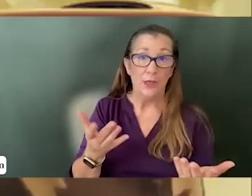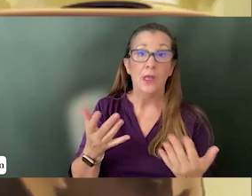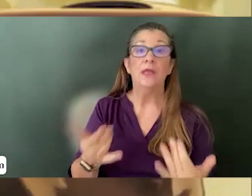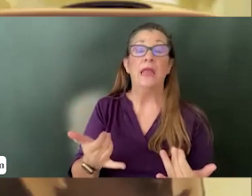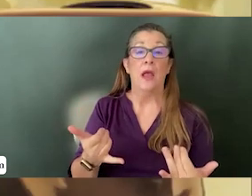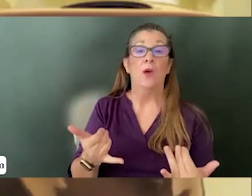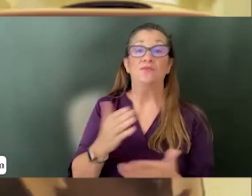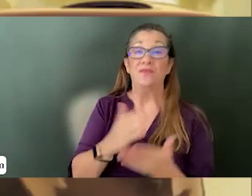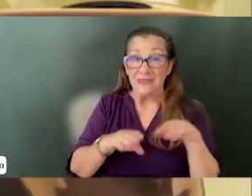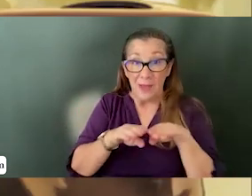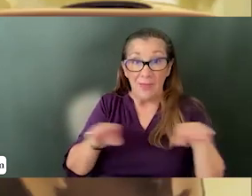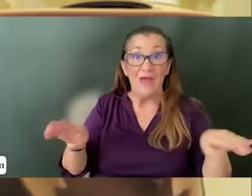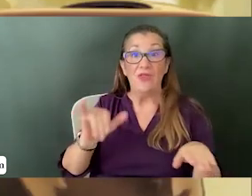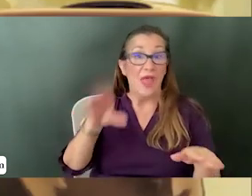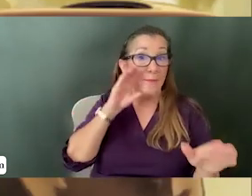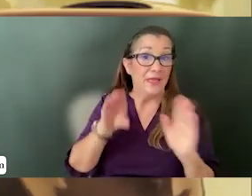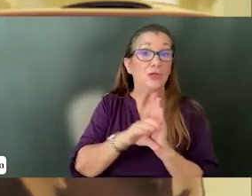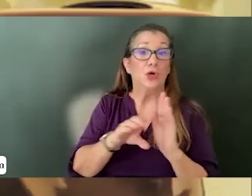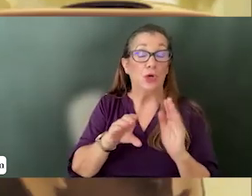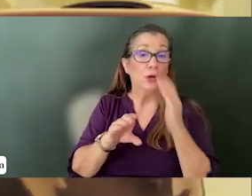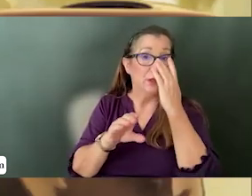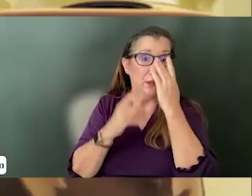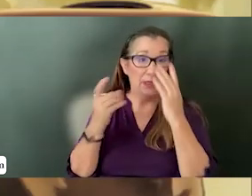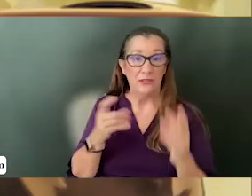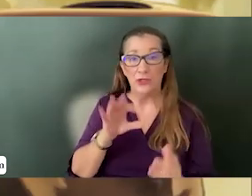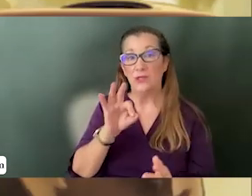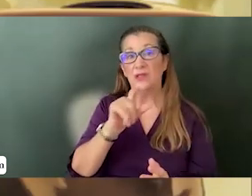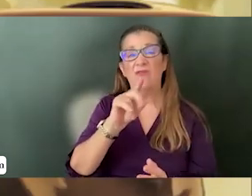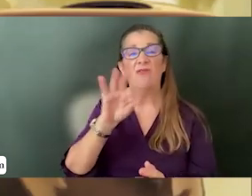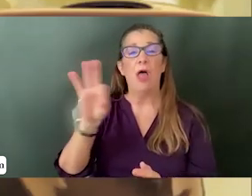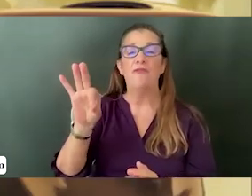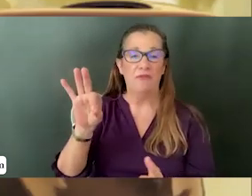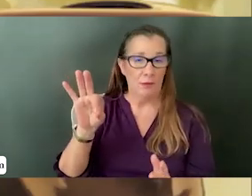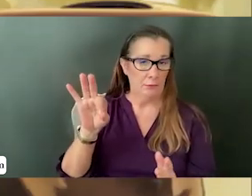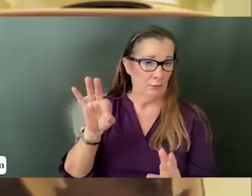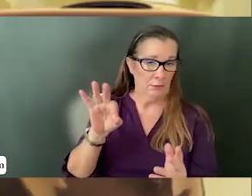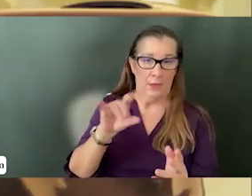At some level, if that picture is just lost or 100% redundant.